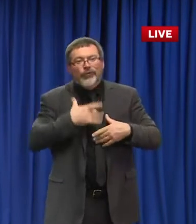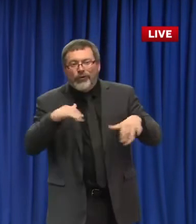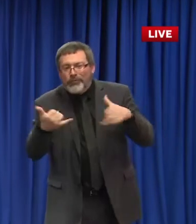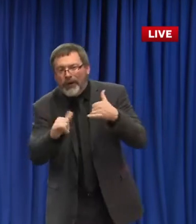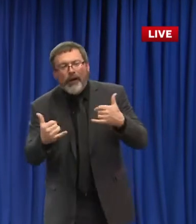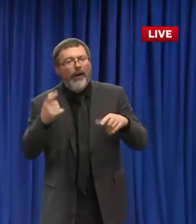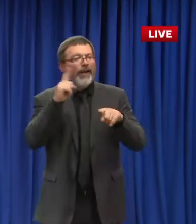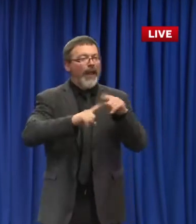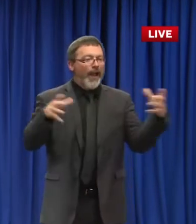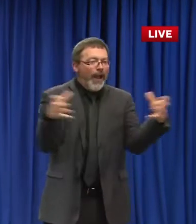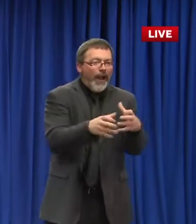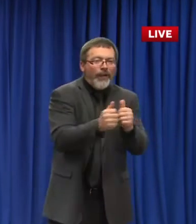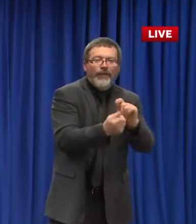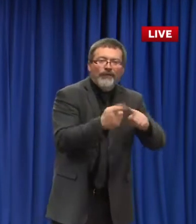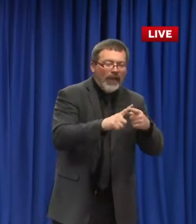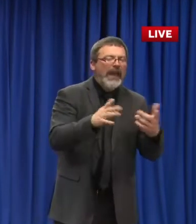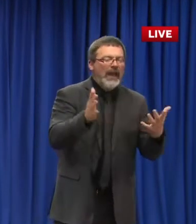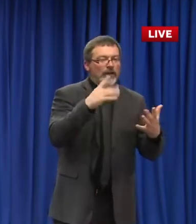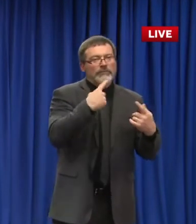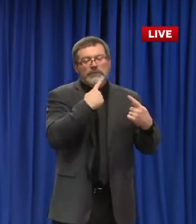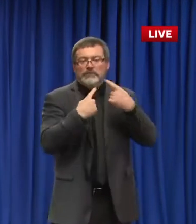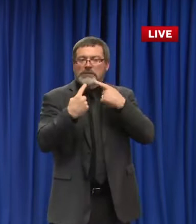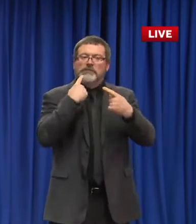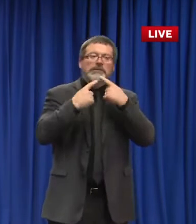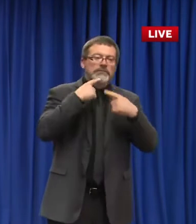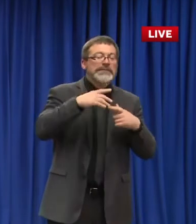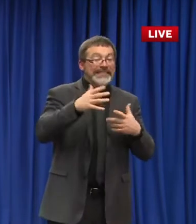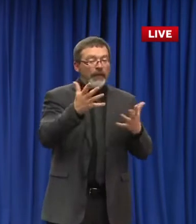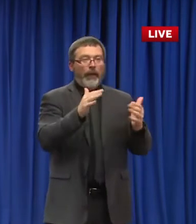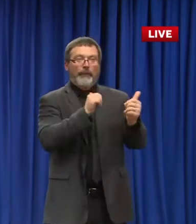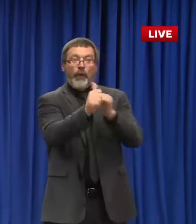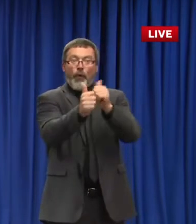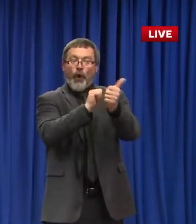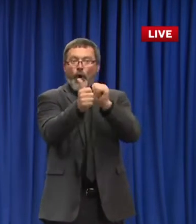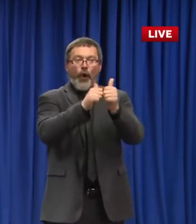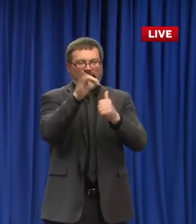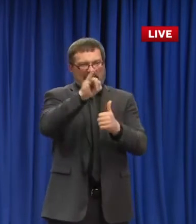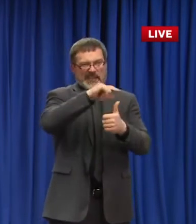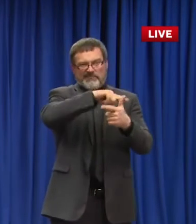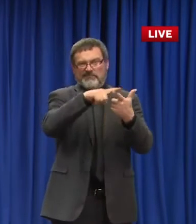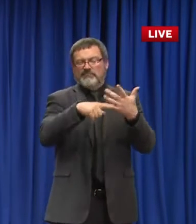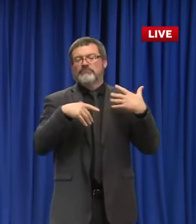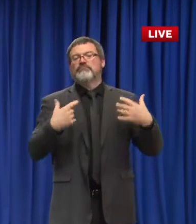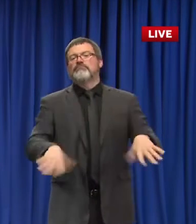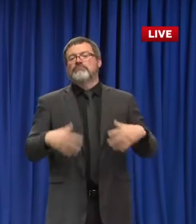SO IF ANYONE IS INTERESTED THEY CAN STILL ASK FOR THE FOR THE BIRTHDAY CARD ONLINE BUT SPORTS AND SPORTS PRACTICES.